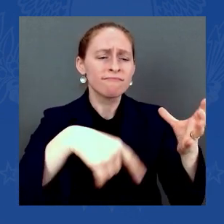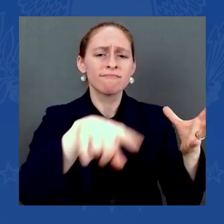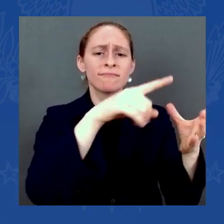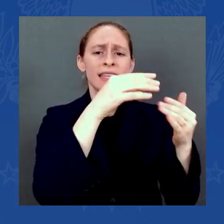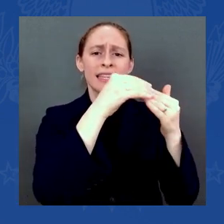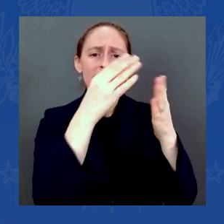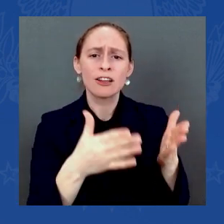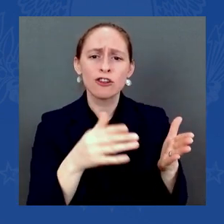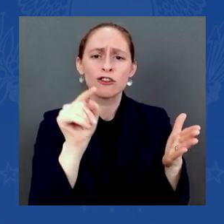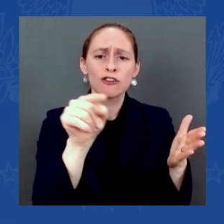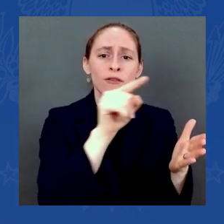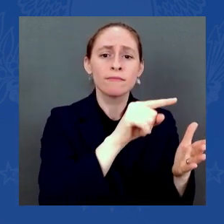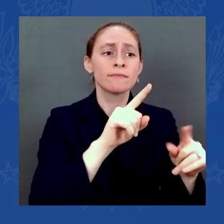powered by hope and change as well.